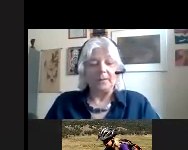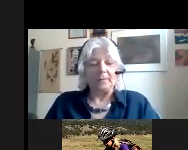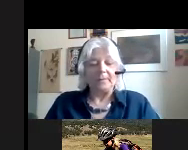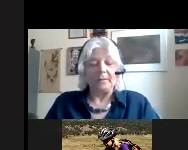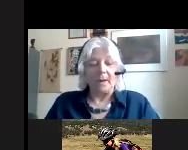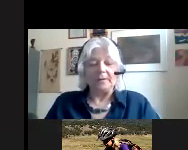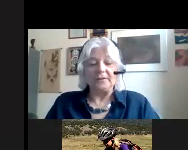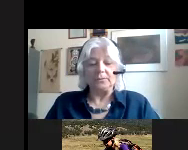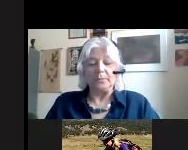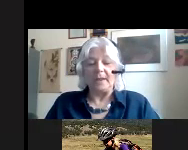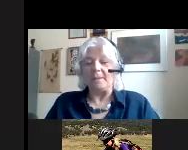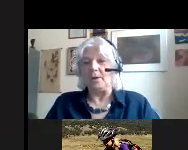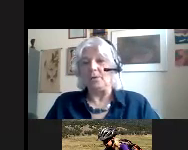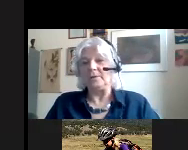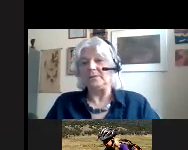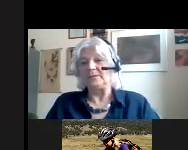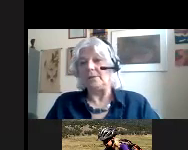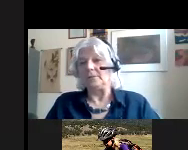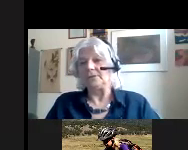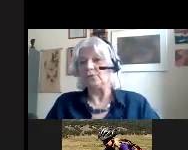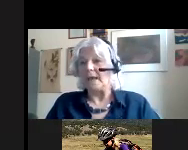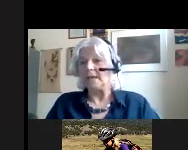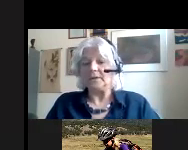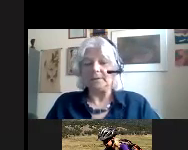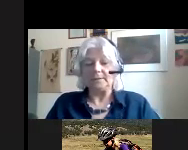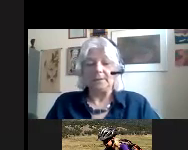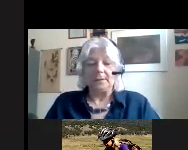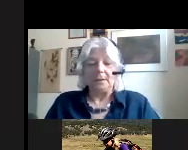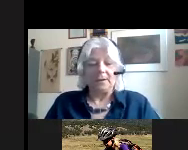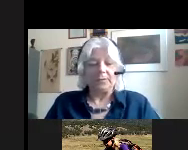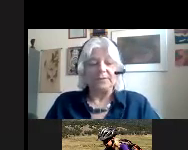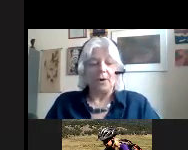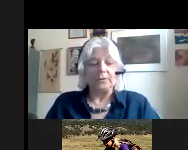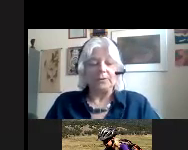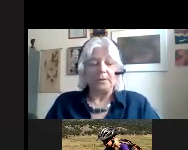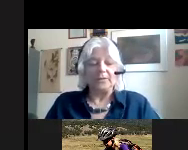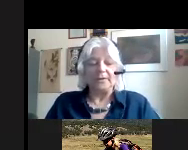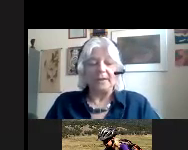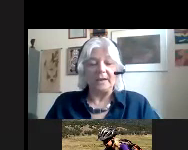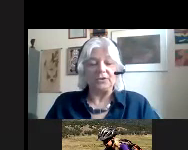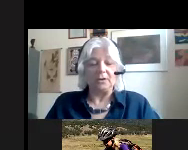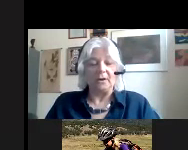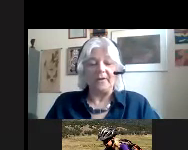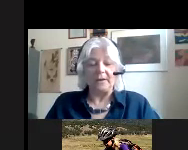implemented policies which became known as the Southern Strategy. The result was vilification of actions